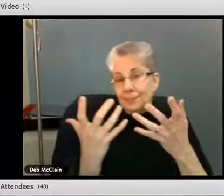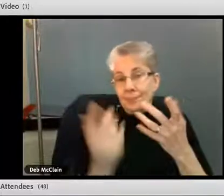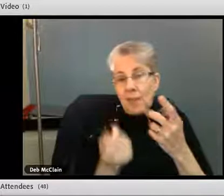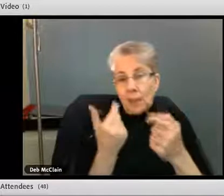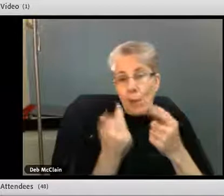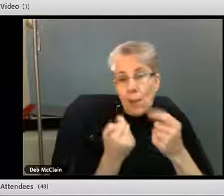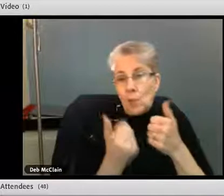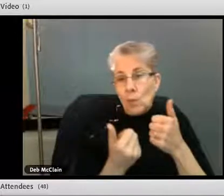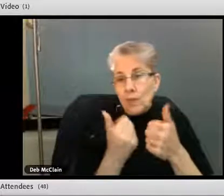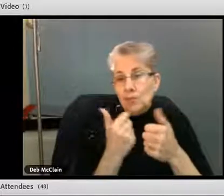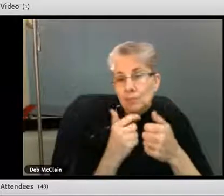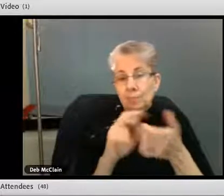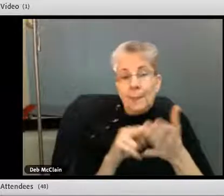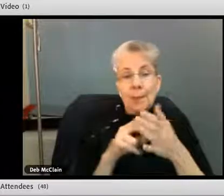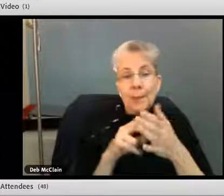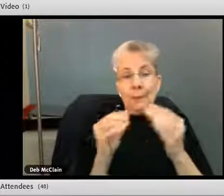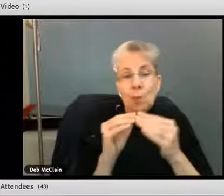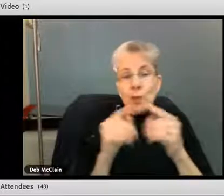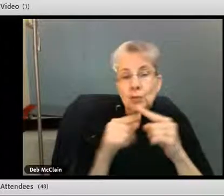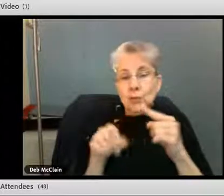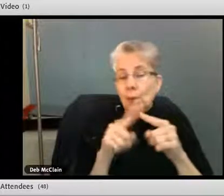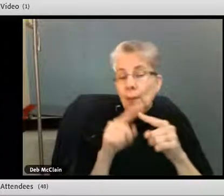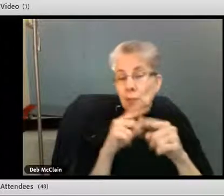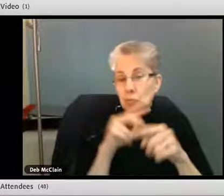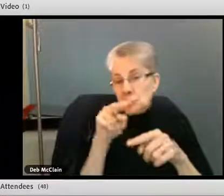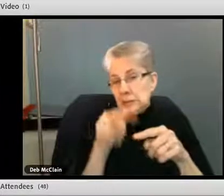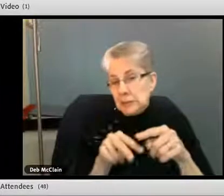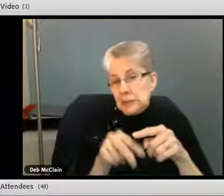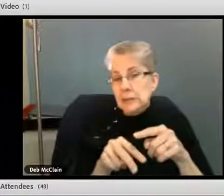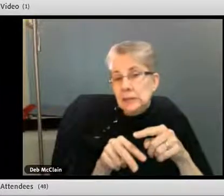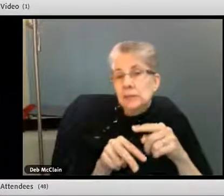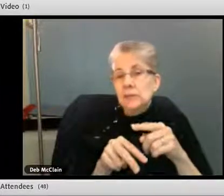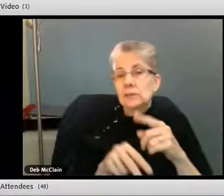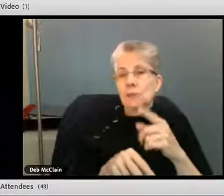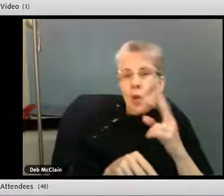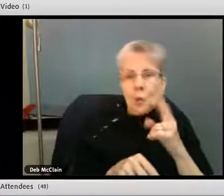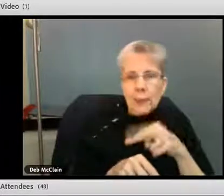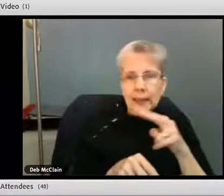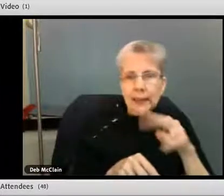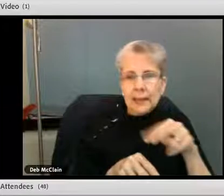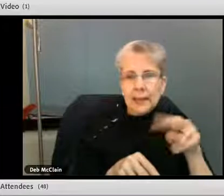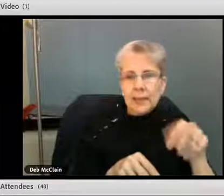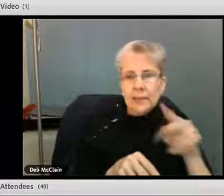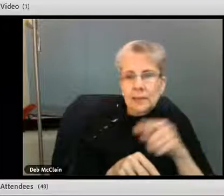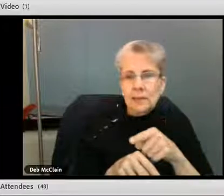But you can tell the difference between, for example, this is --